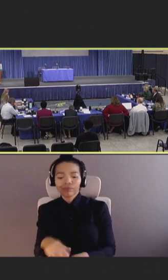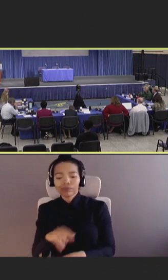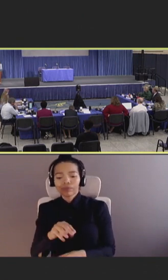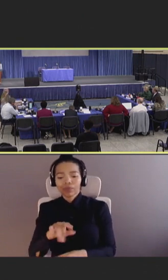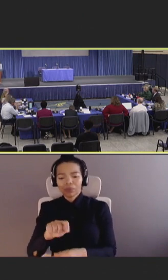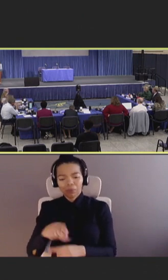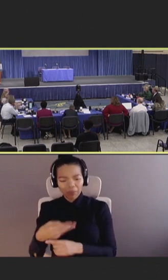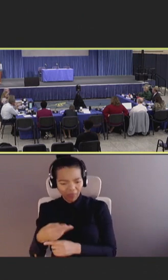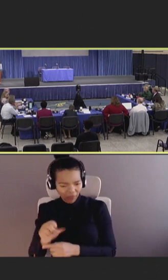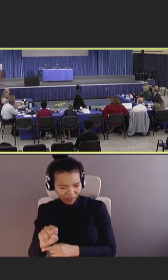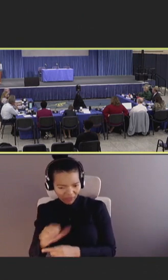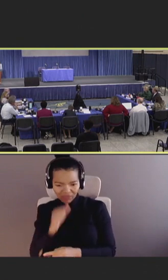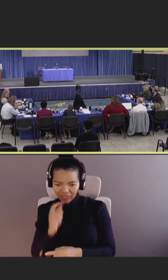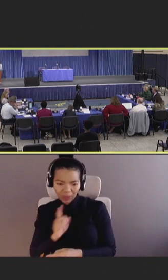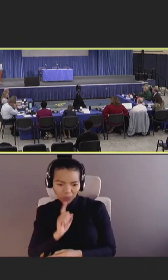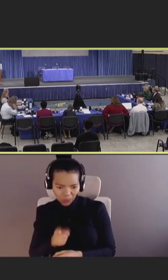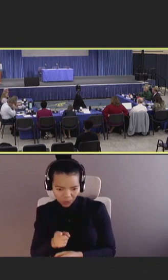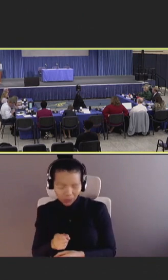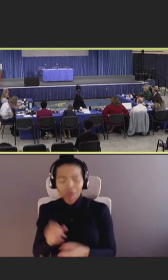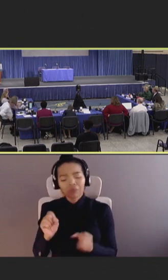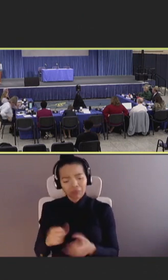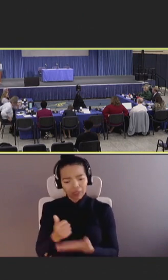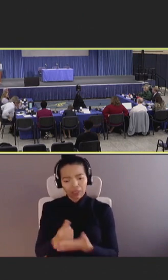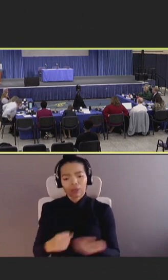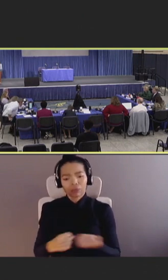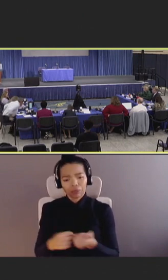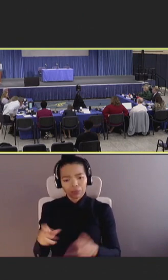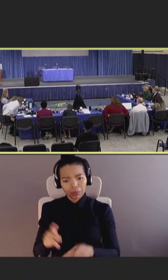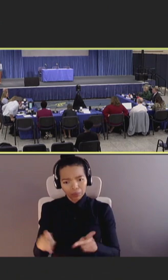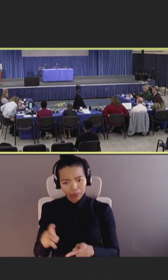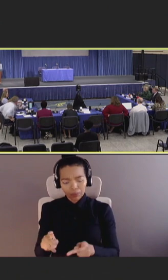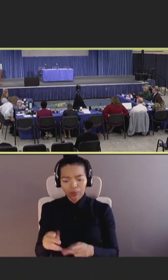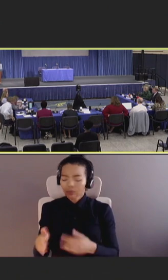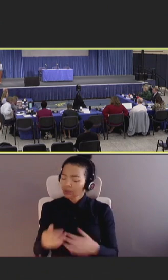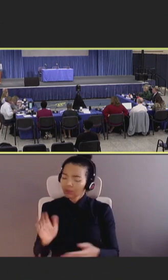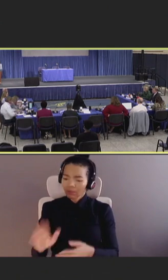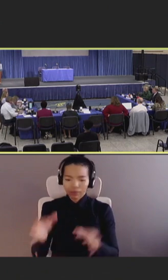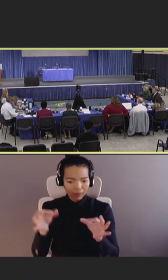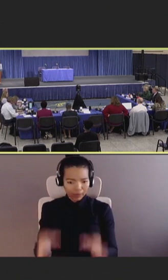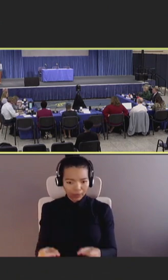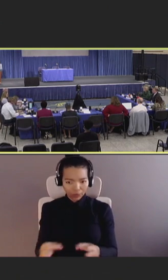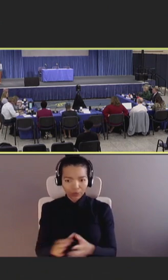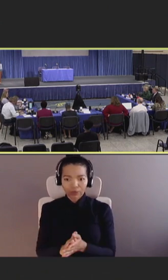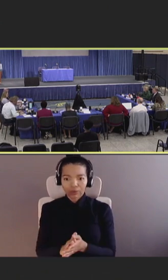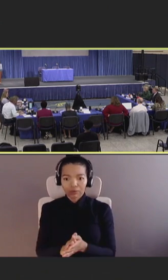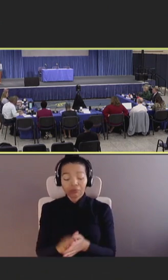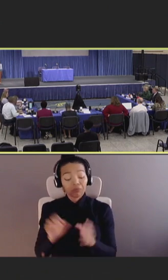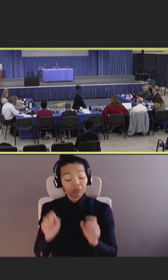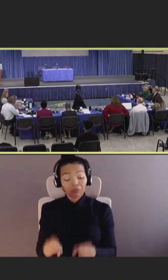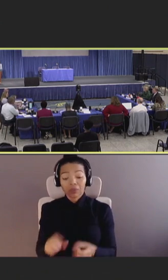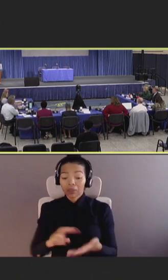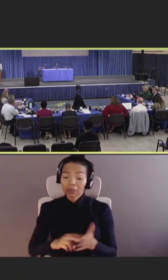Support people where they are in their vaccination decision. This can be with additional information,